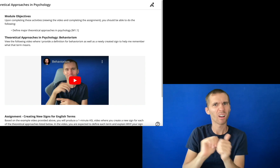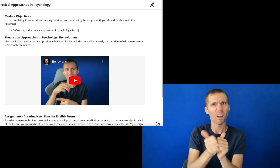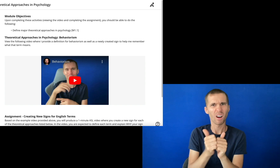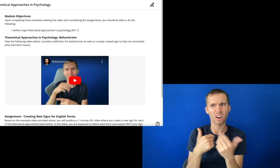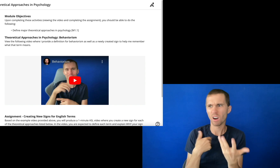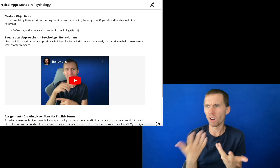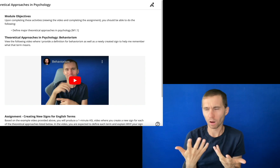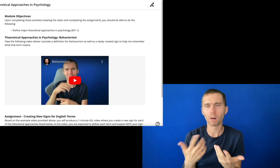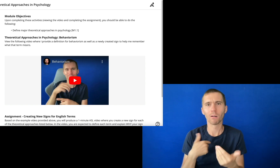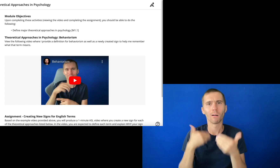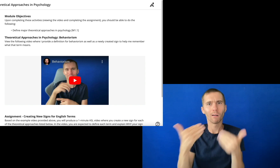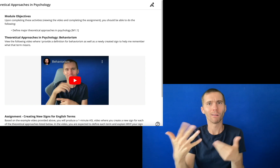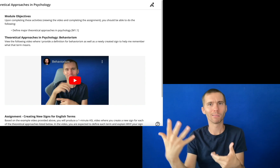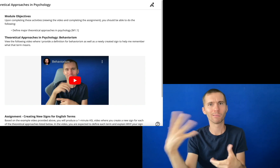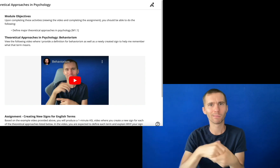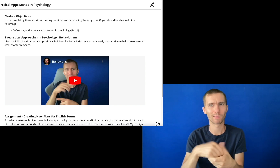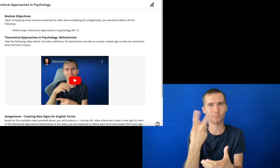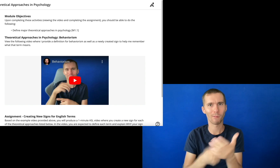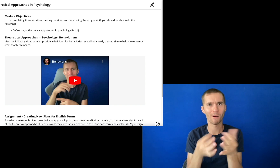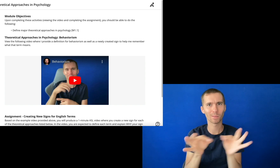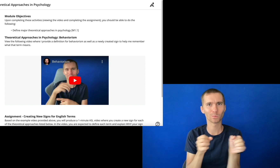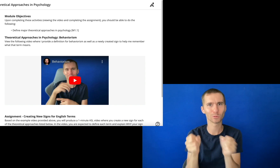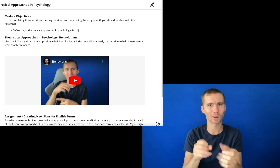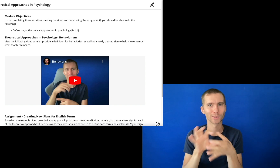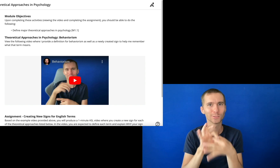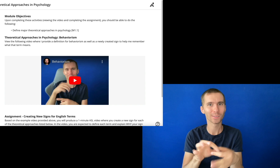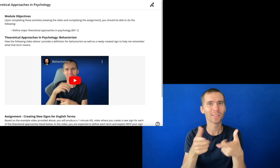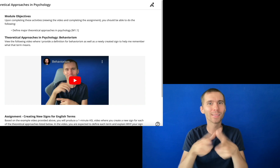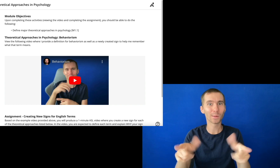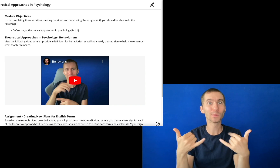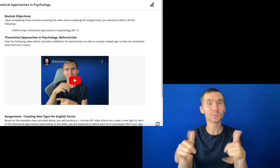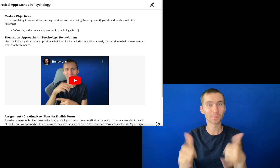In order to teach these terms, I incorporate the bilingual strategy of language play.